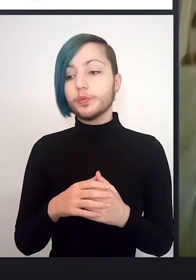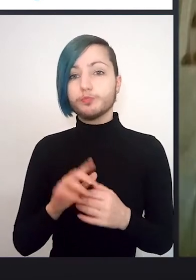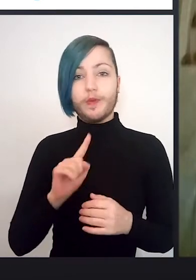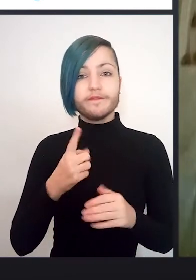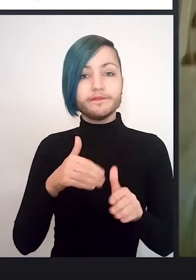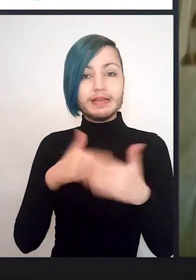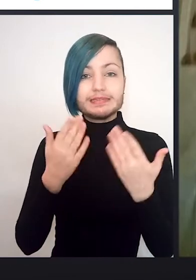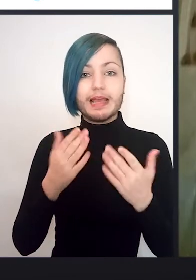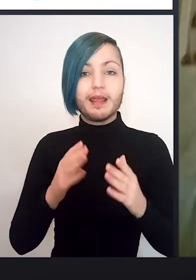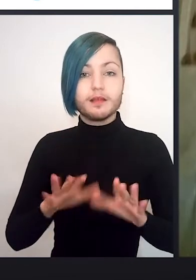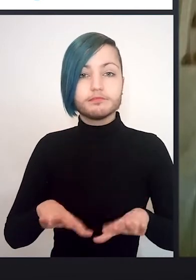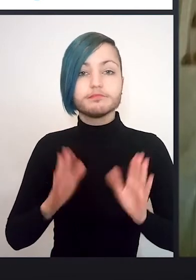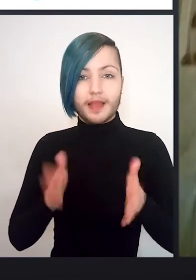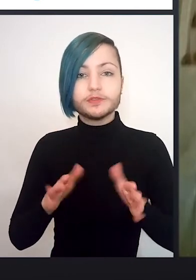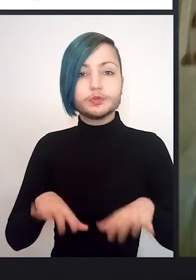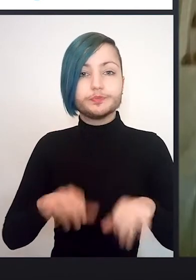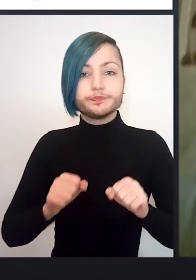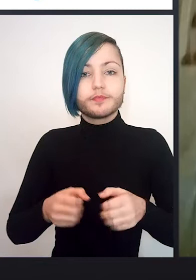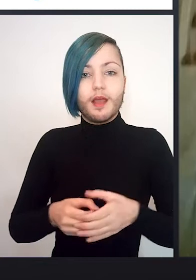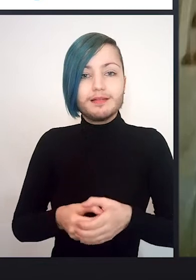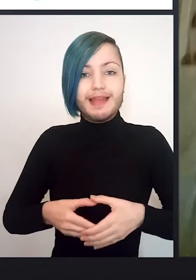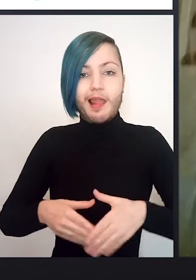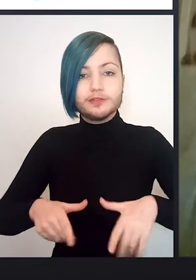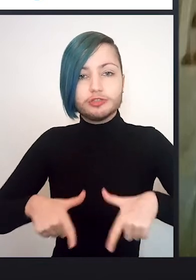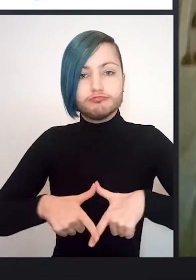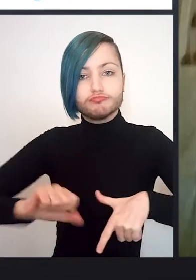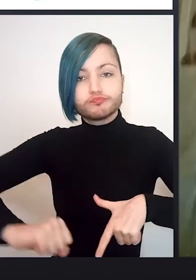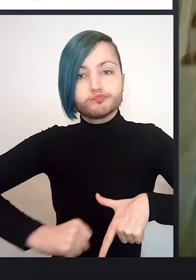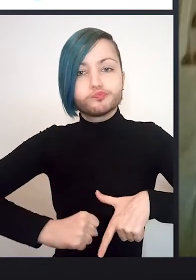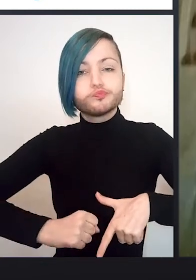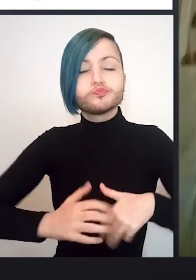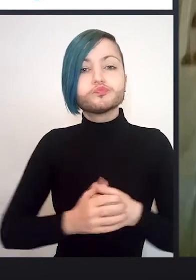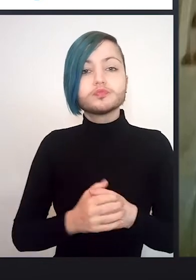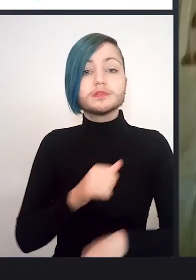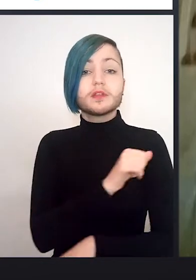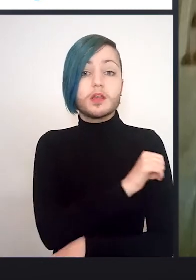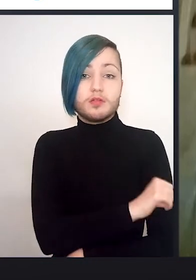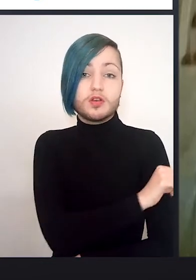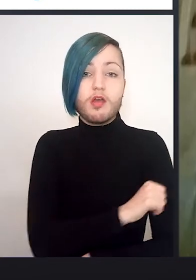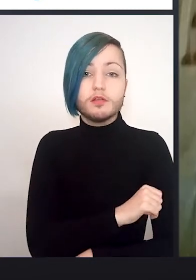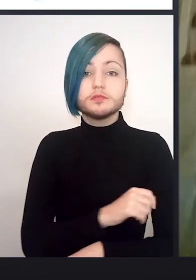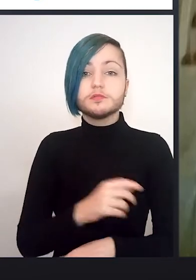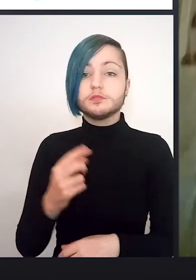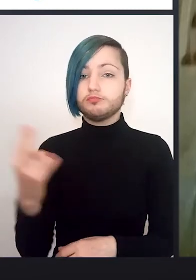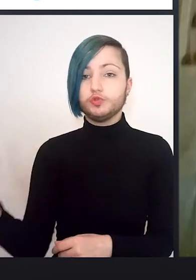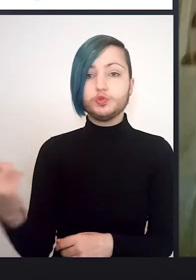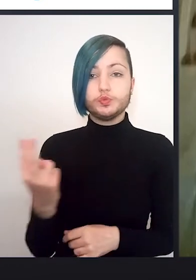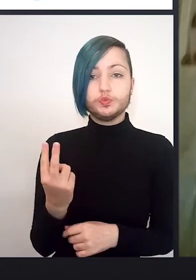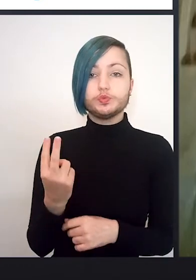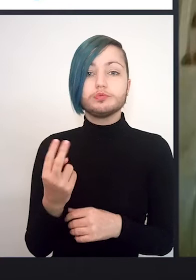you start dilating and the nurse came in with another nurse with the dilators.